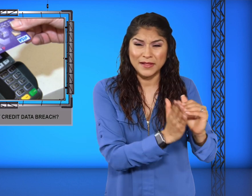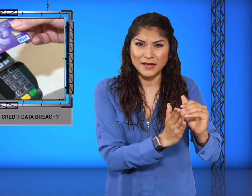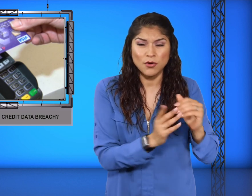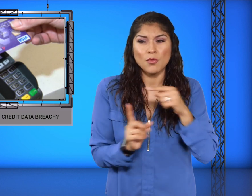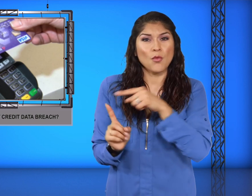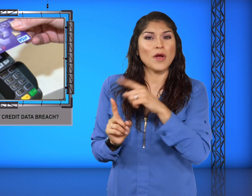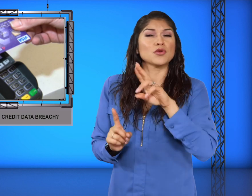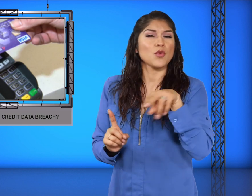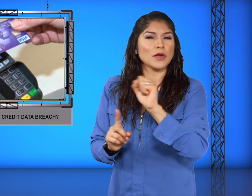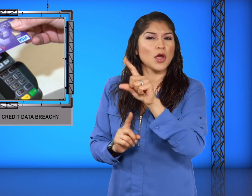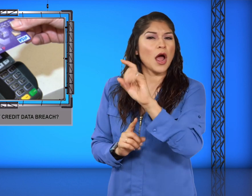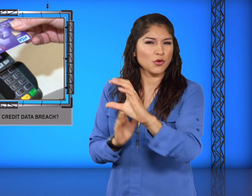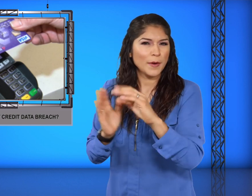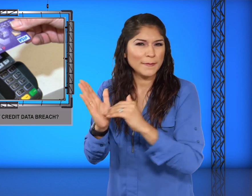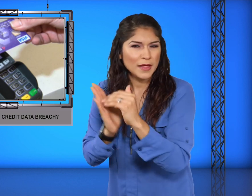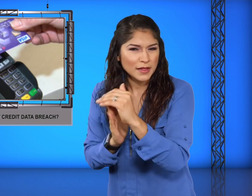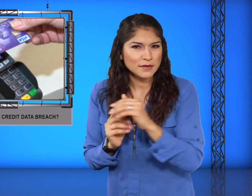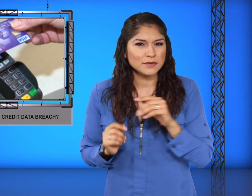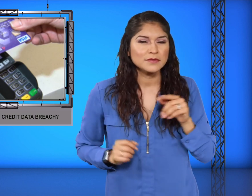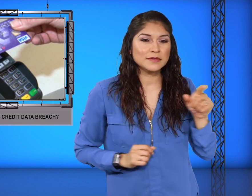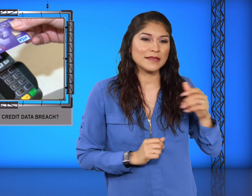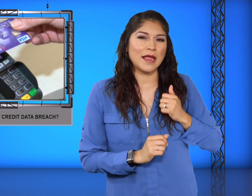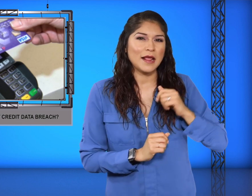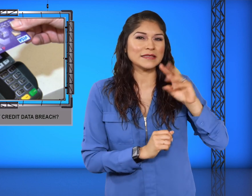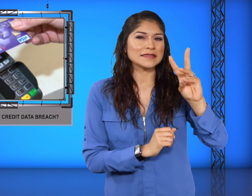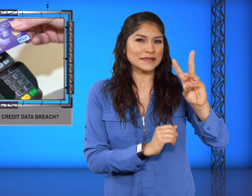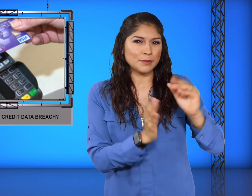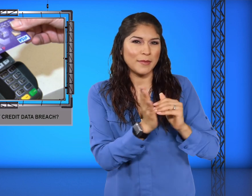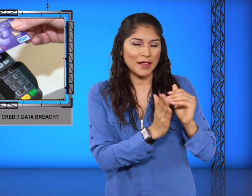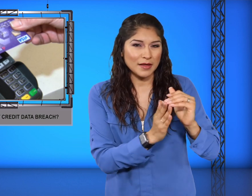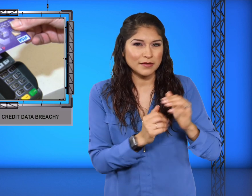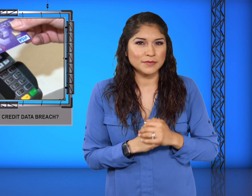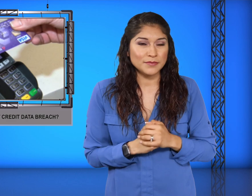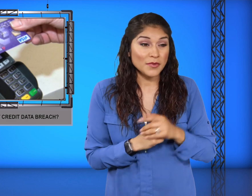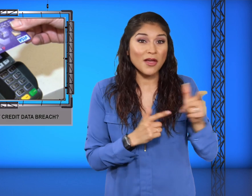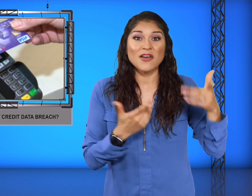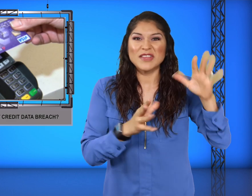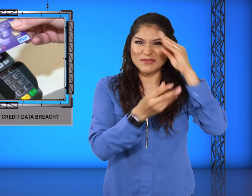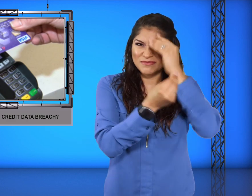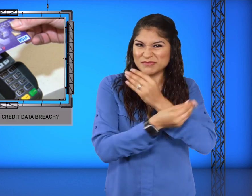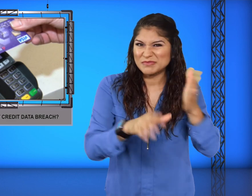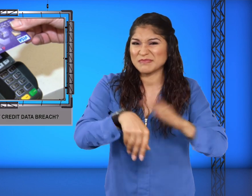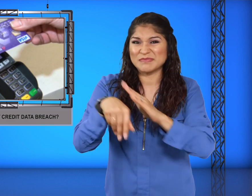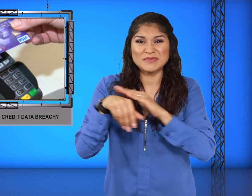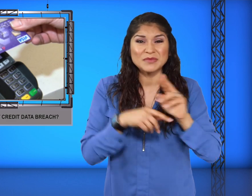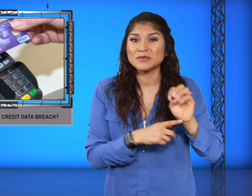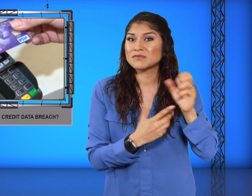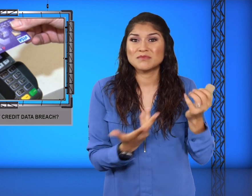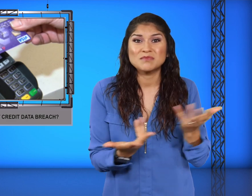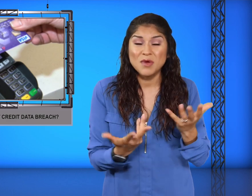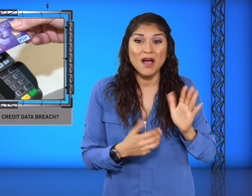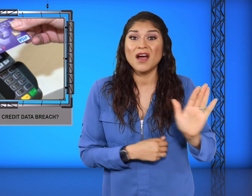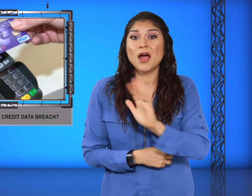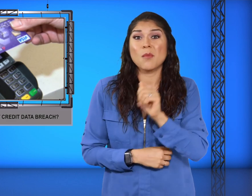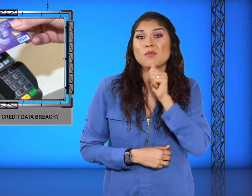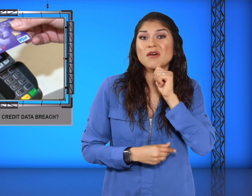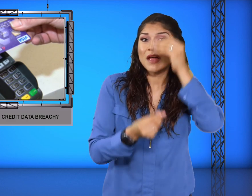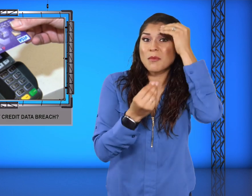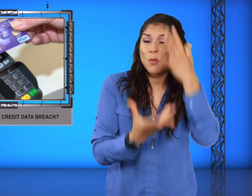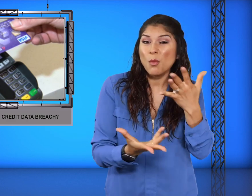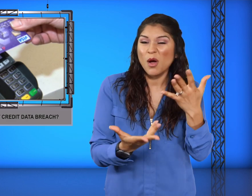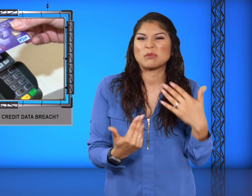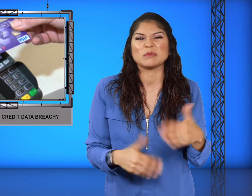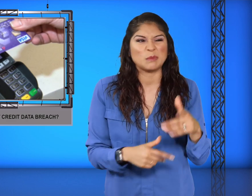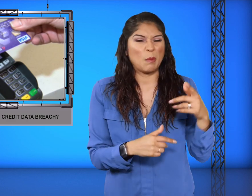were alerted to the news that their private information may have been exposed due to a